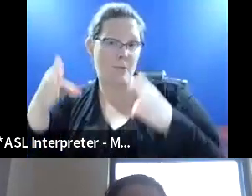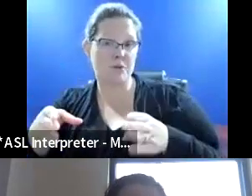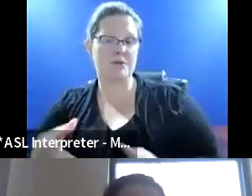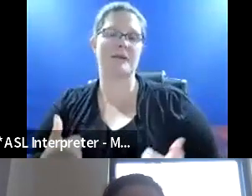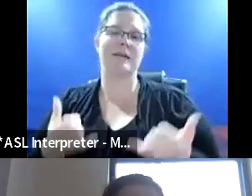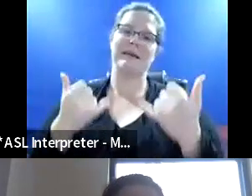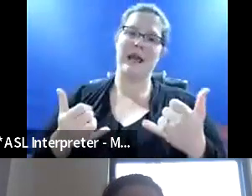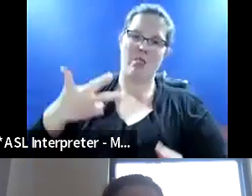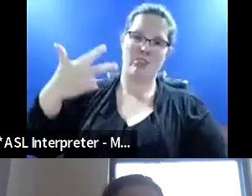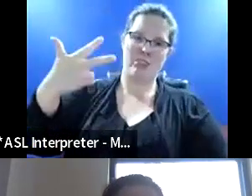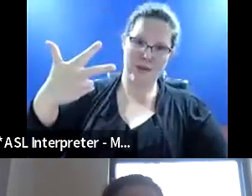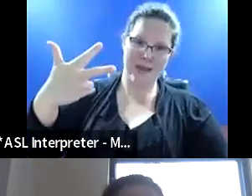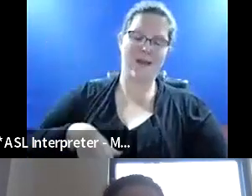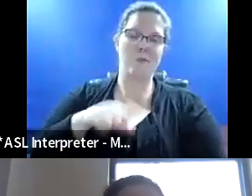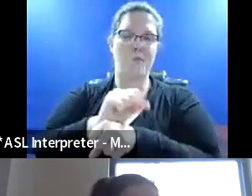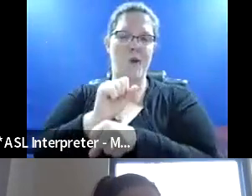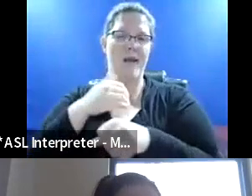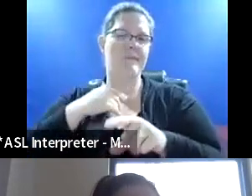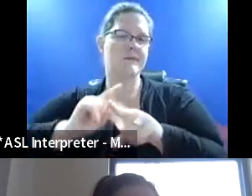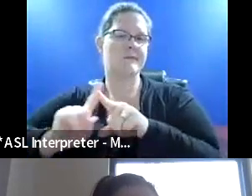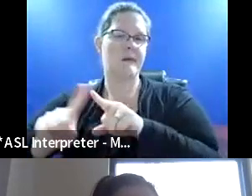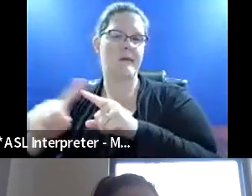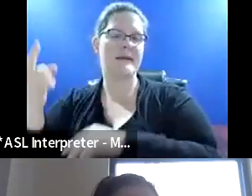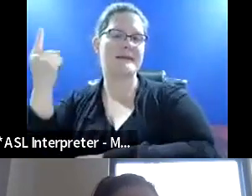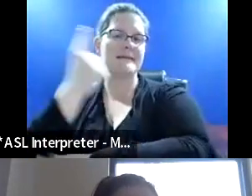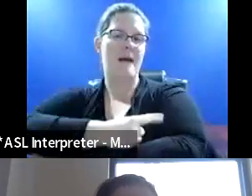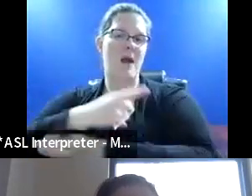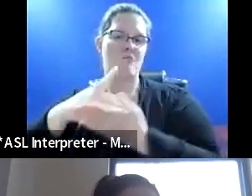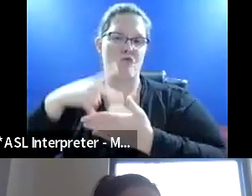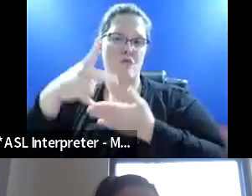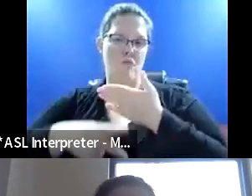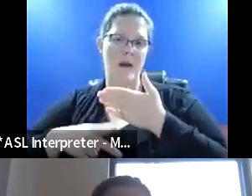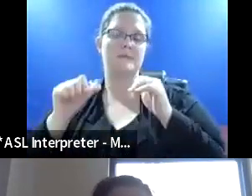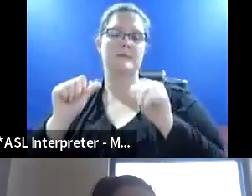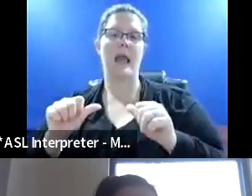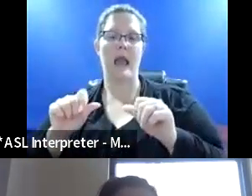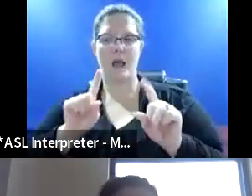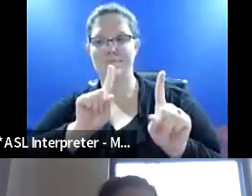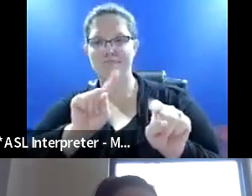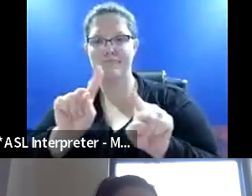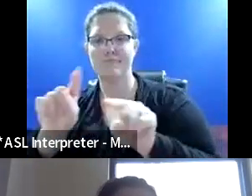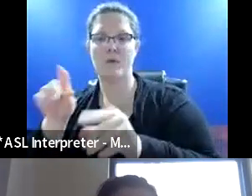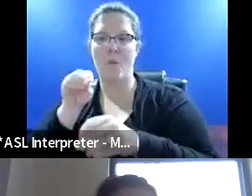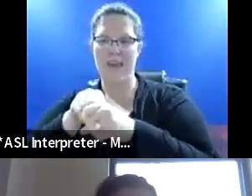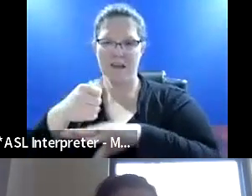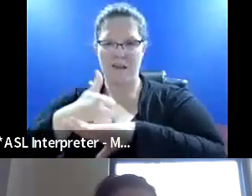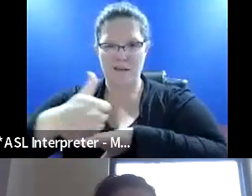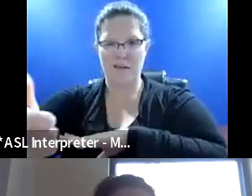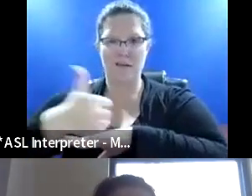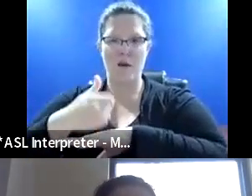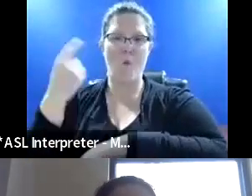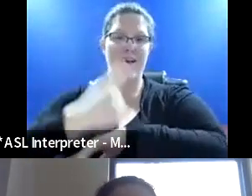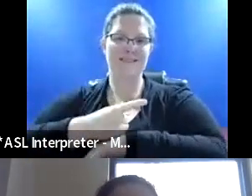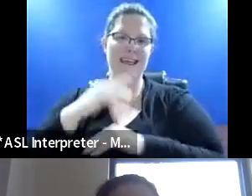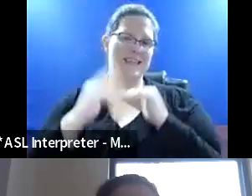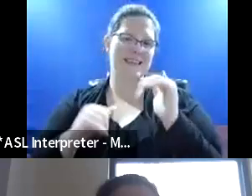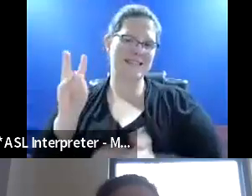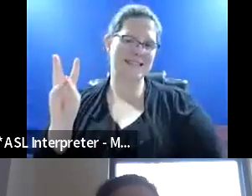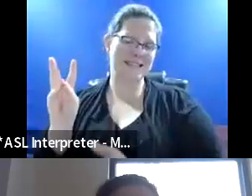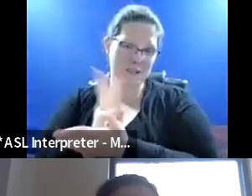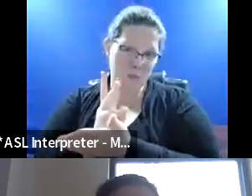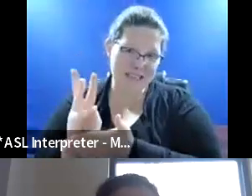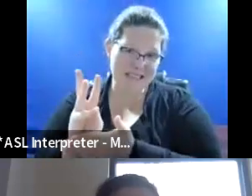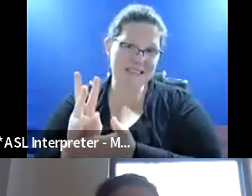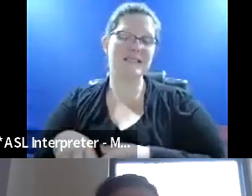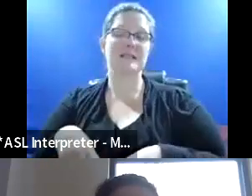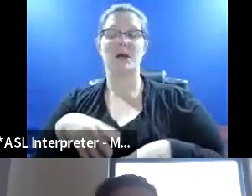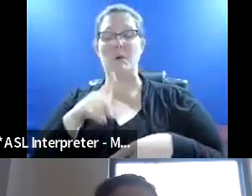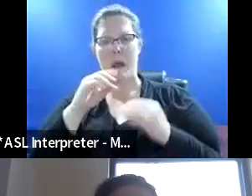IT WAS JUST A LOT OF NETWORKING AND A LOT OF TIME AND PATIENCE BUT WE WERE ABLE TO PULL THROUGH AND NOW I THINK THIS IS A CELL IN SOUTH CAROLINA. I BELIEVE WE STARTED AT ONE PRISON.